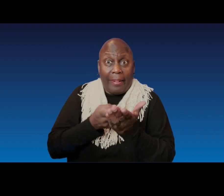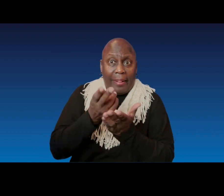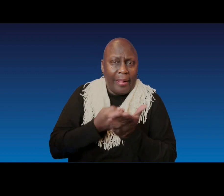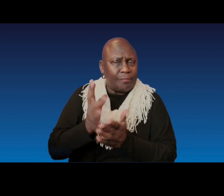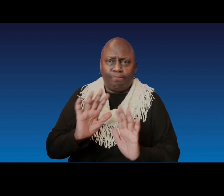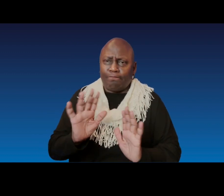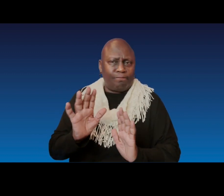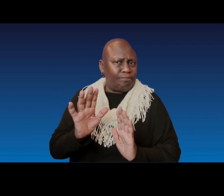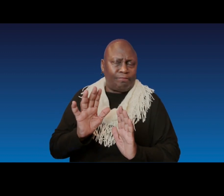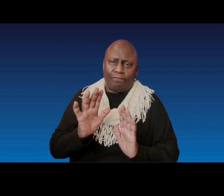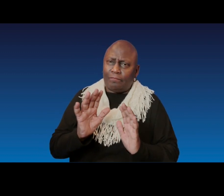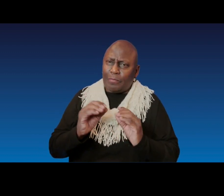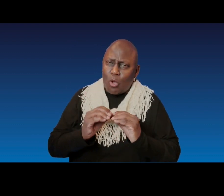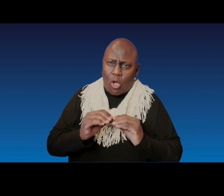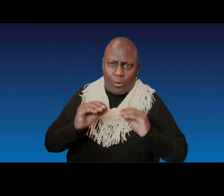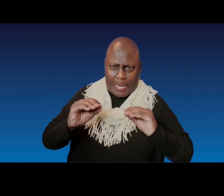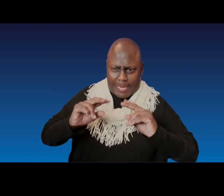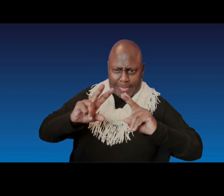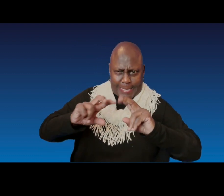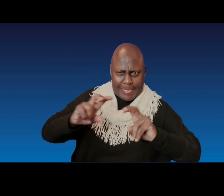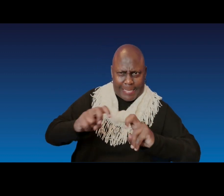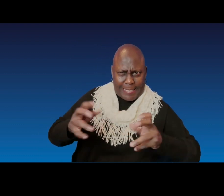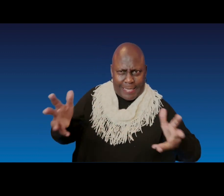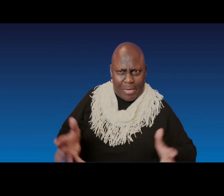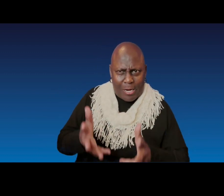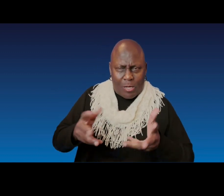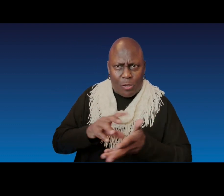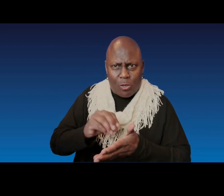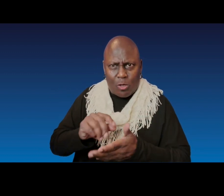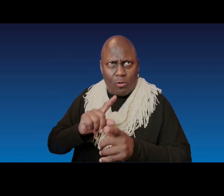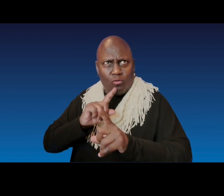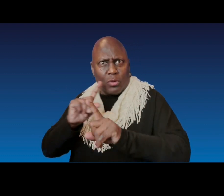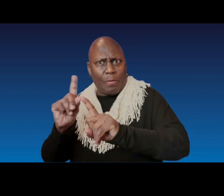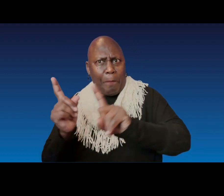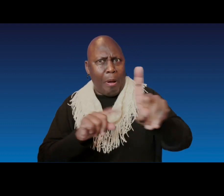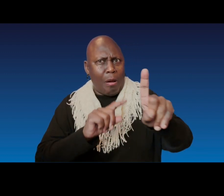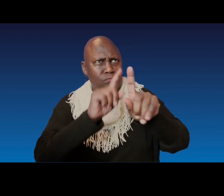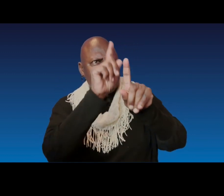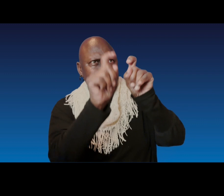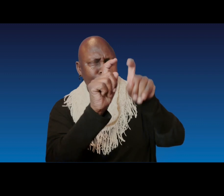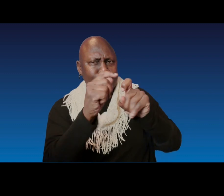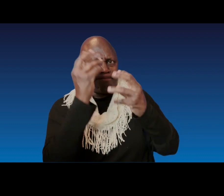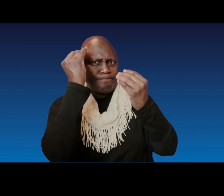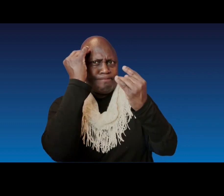It's not about banking. It's more of figuring out how to teach students